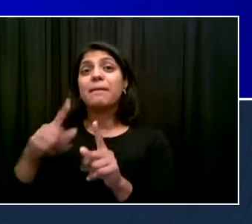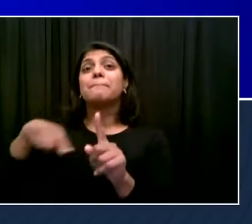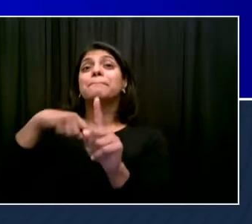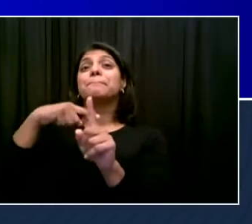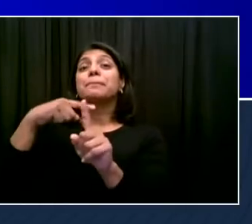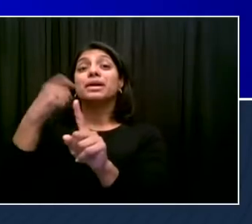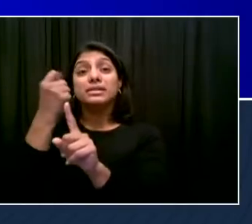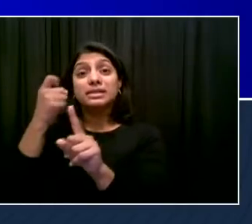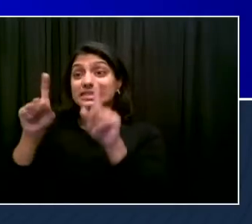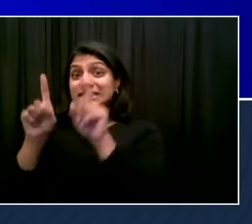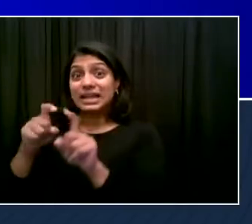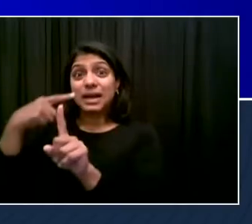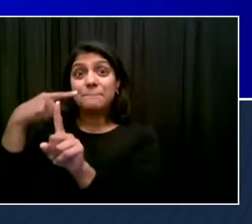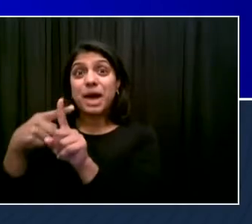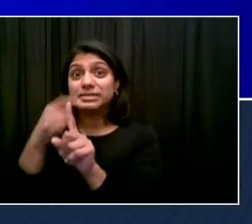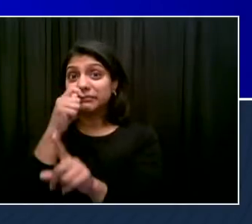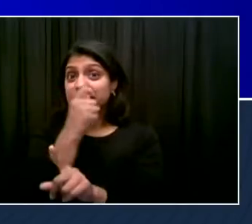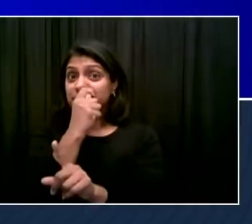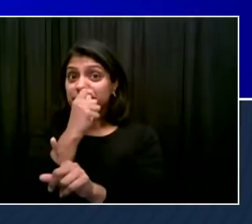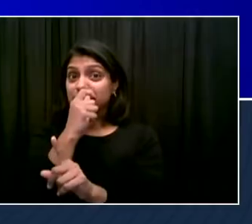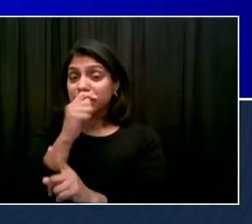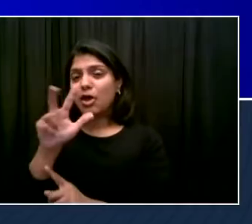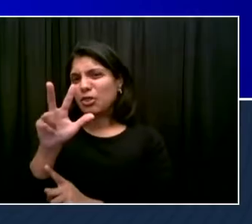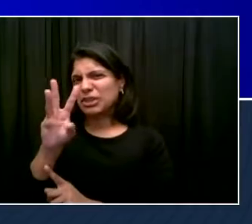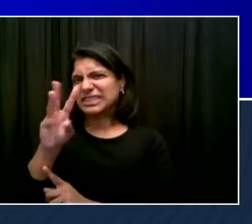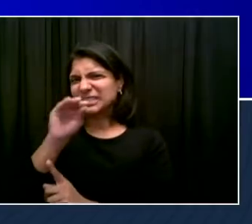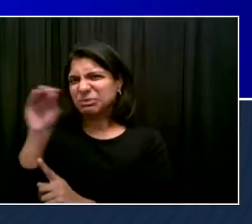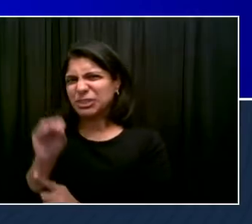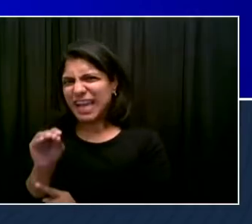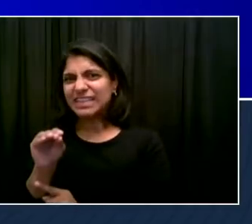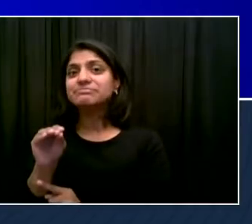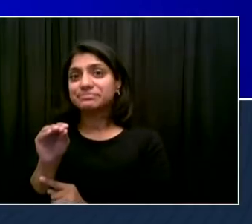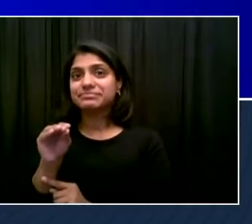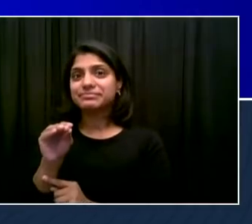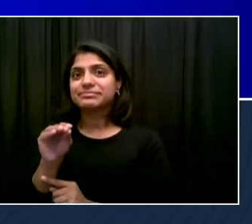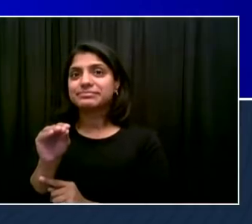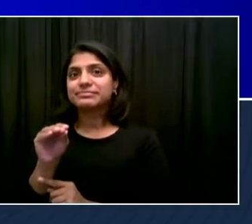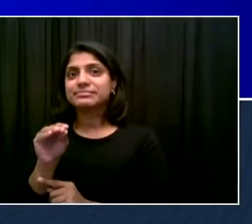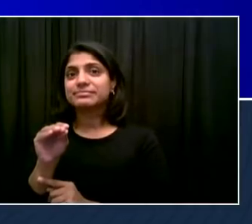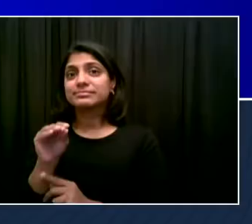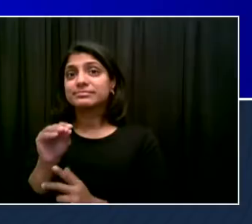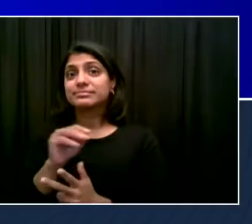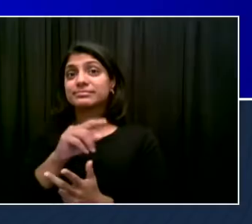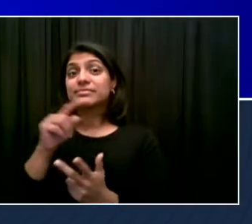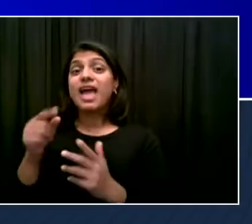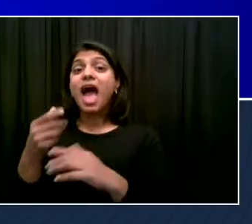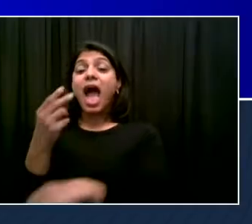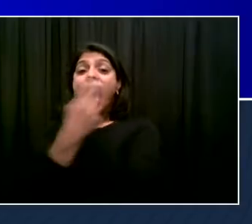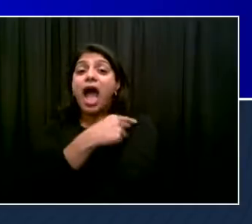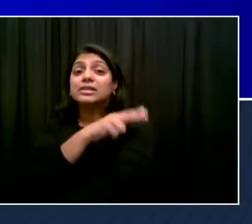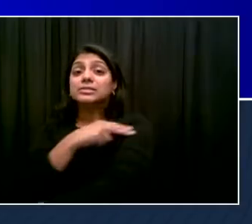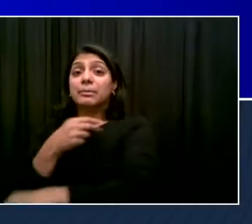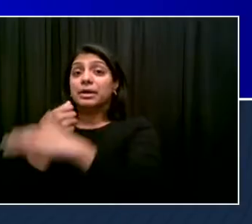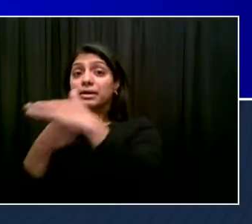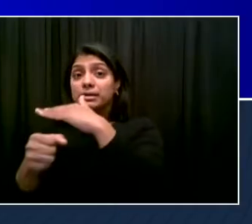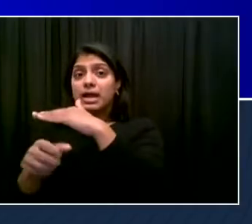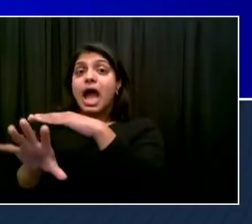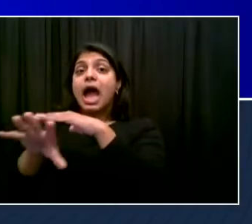PEOPLE FOR SUSPECTED COVID- 19, 176 PATIENTS. CONFIRM POSITIVITY LEVEL HOSPITALIZATION